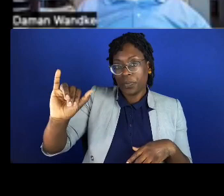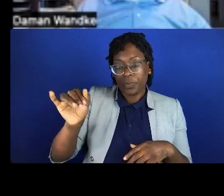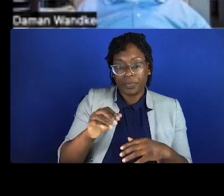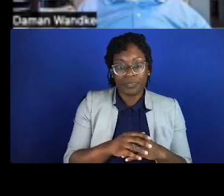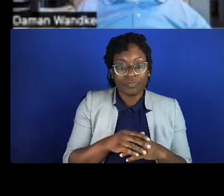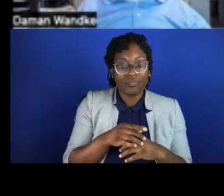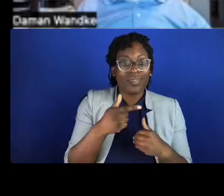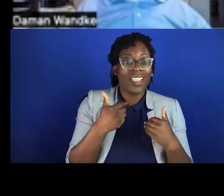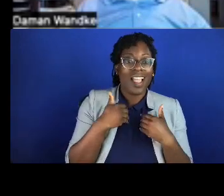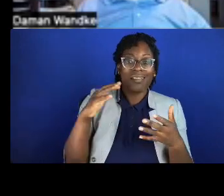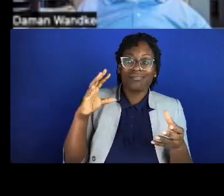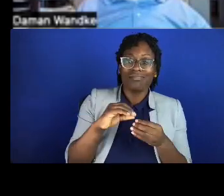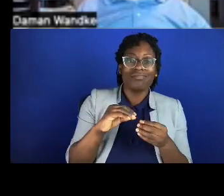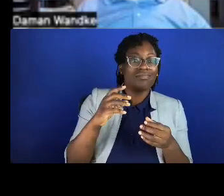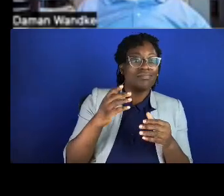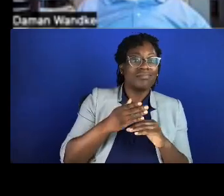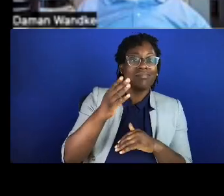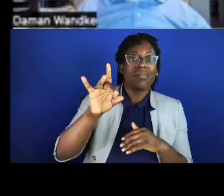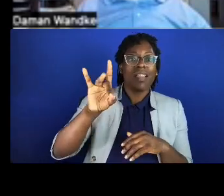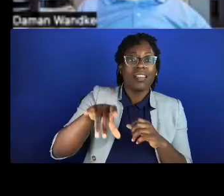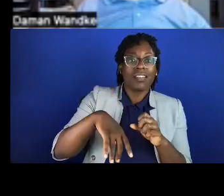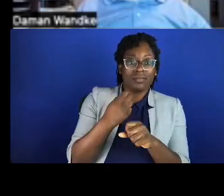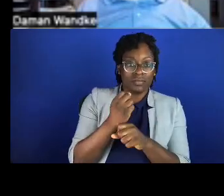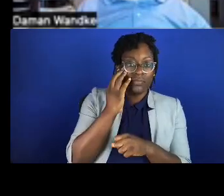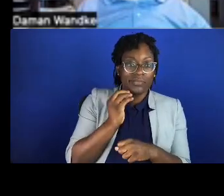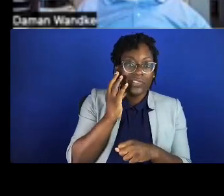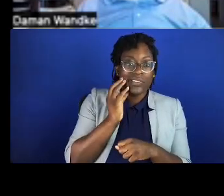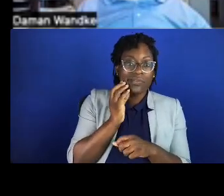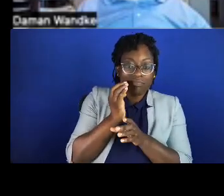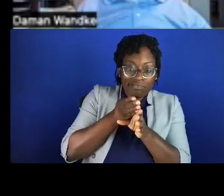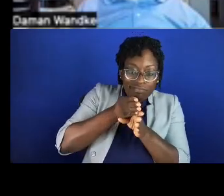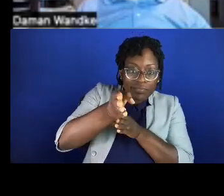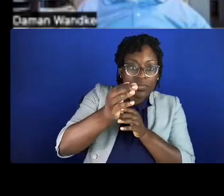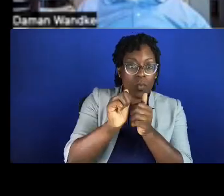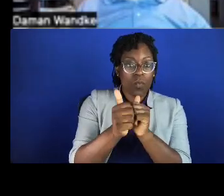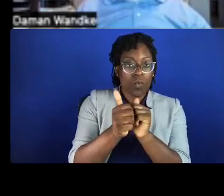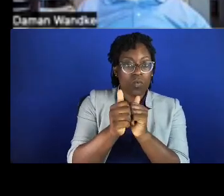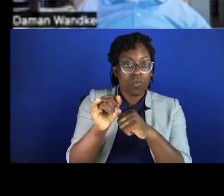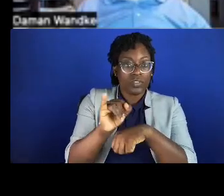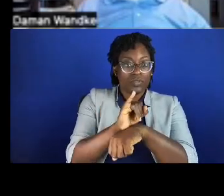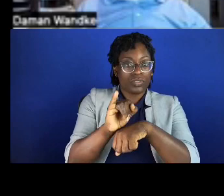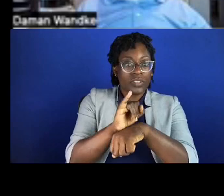He has over eight years of experience working in the sports industry.